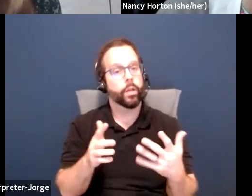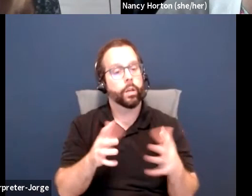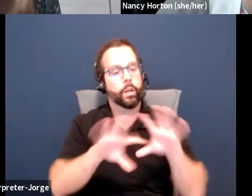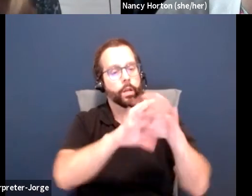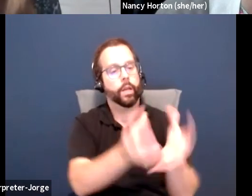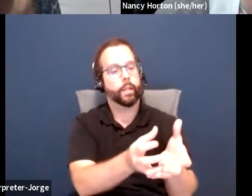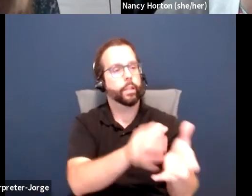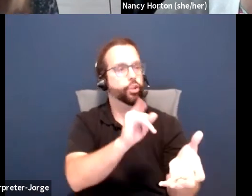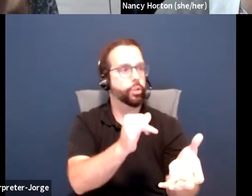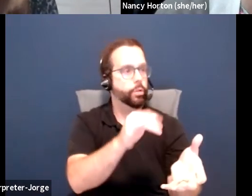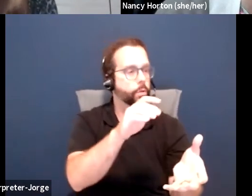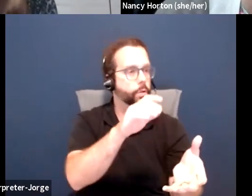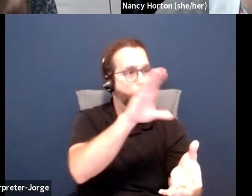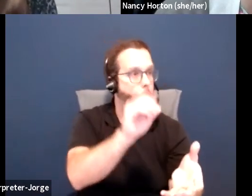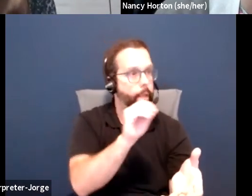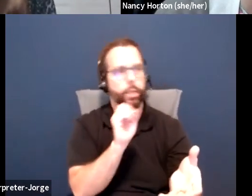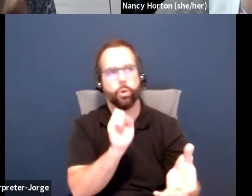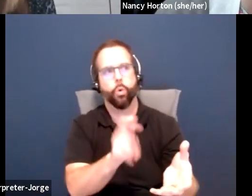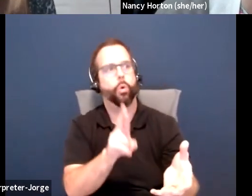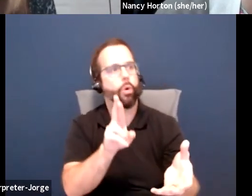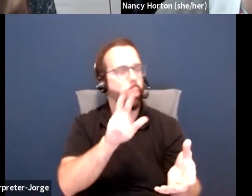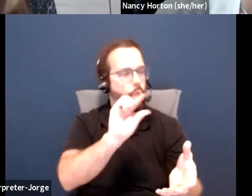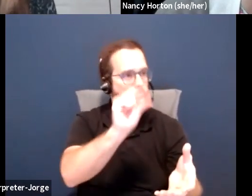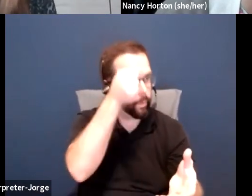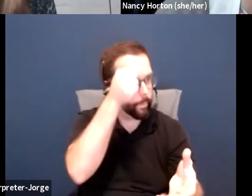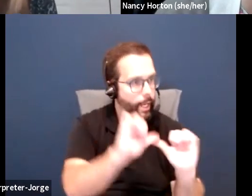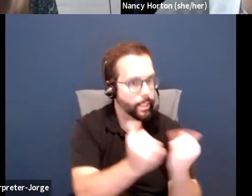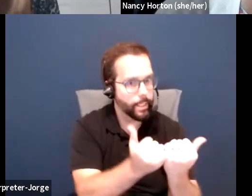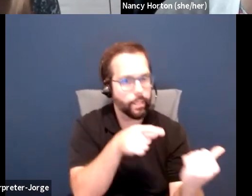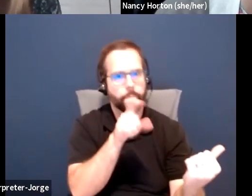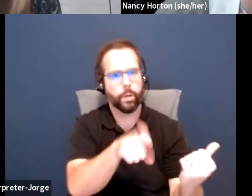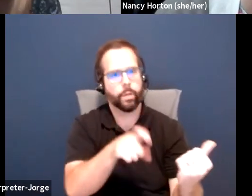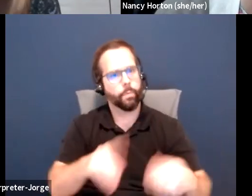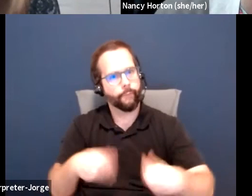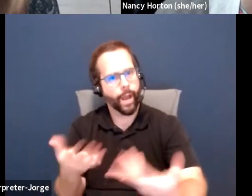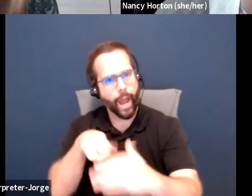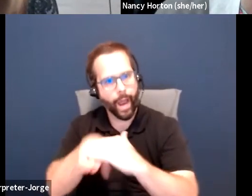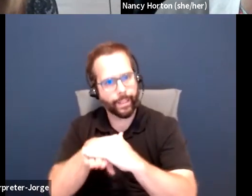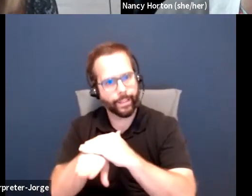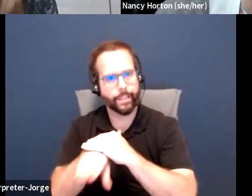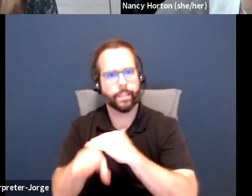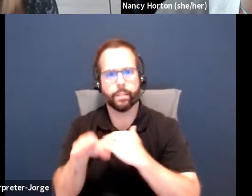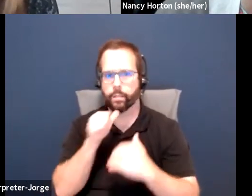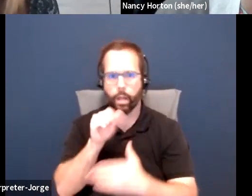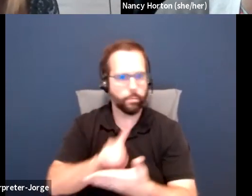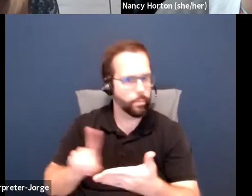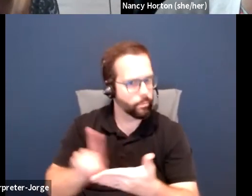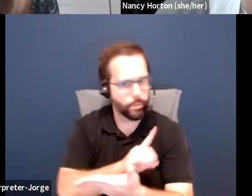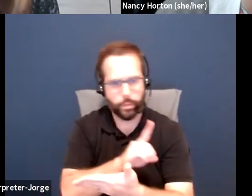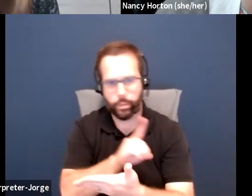COVID-19 and the pandemic. So covered entities, again, must ensure access to